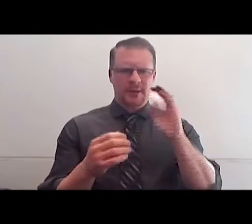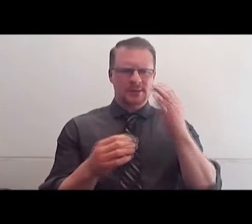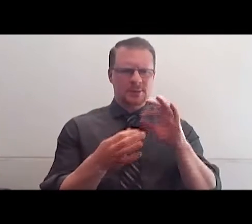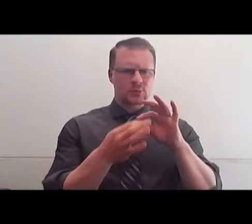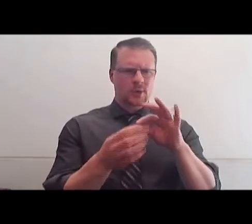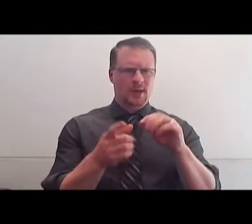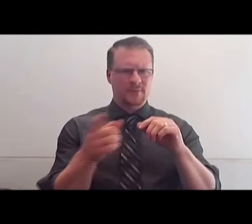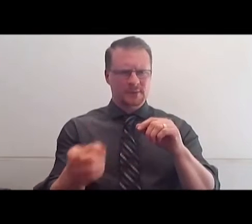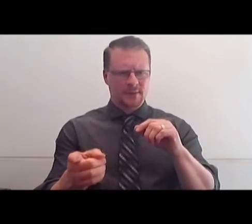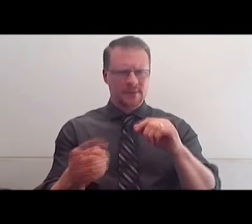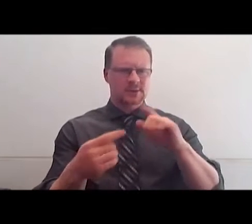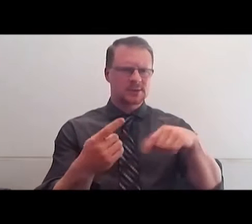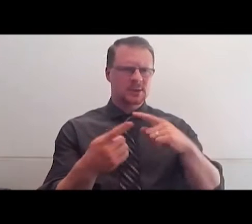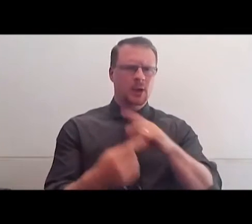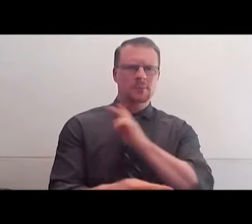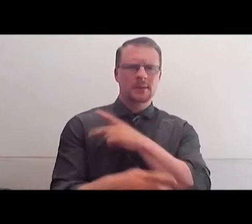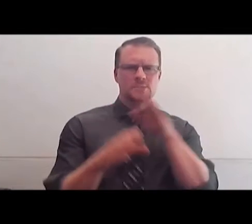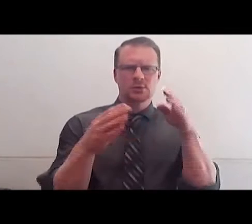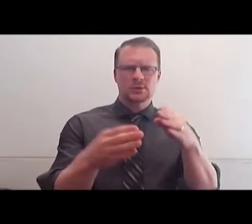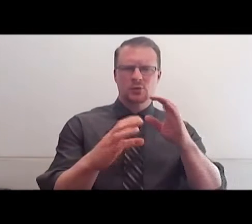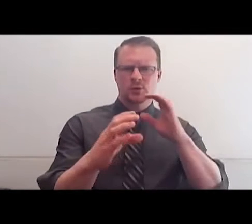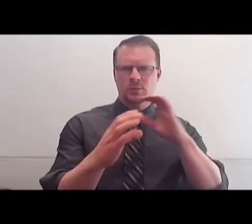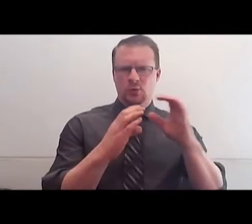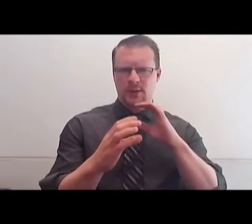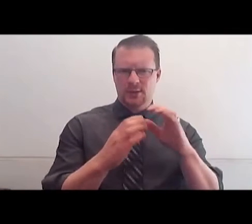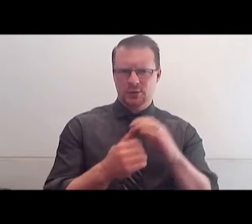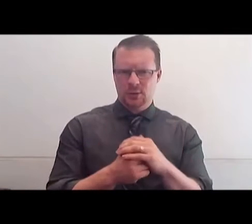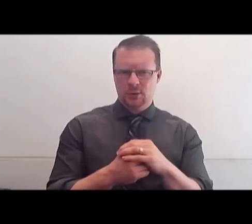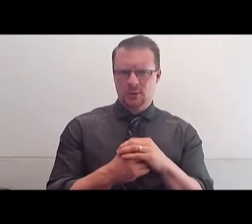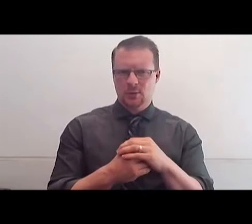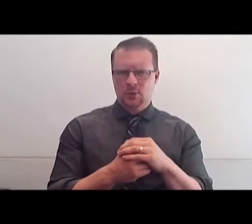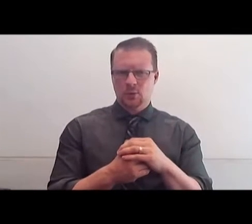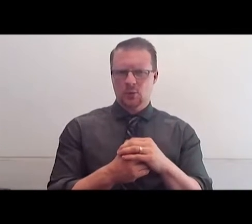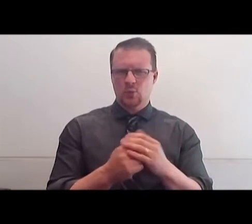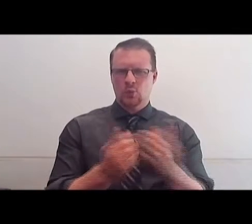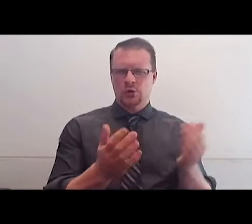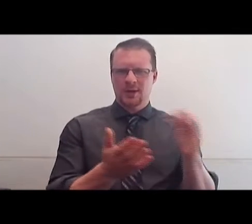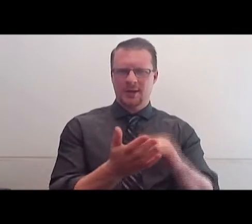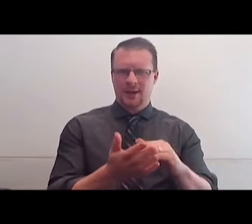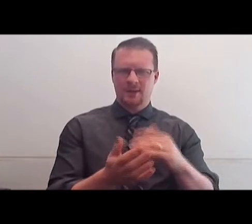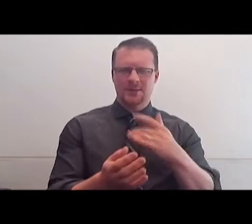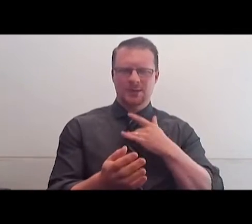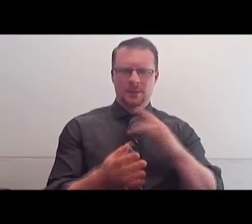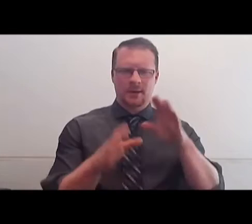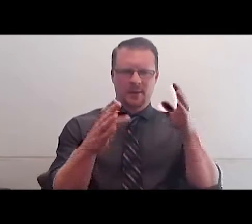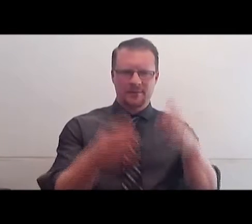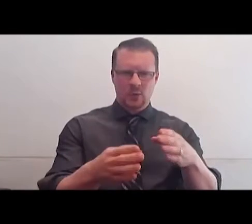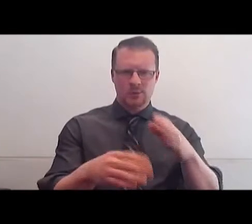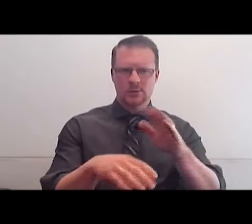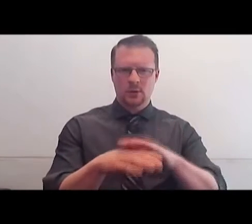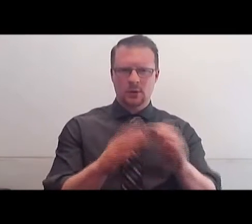Much of the research that seems to be relevant about this focuses on patient communication which again,